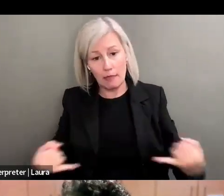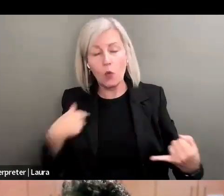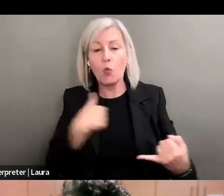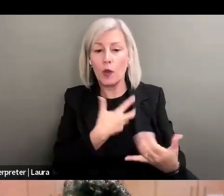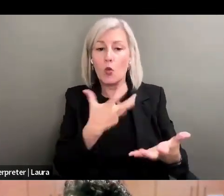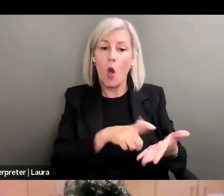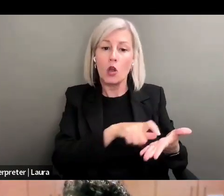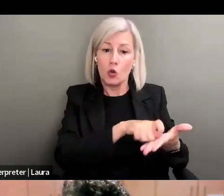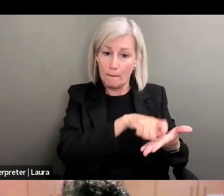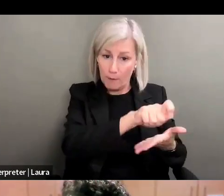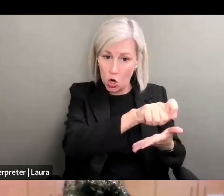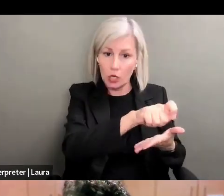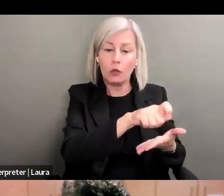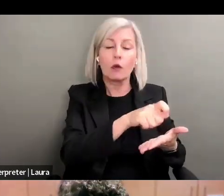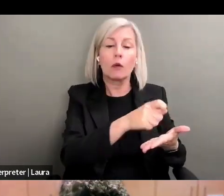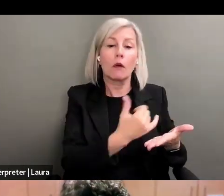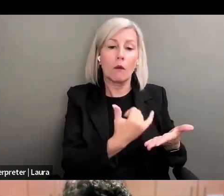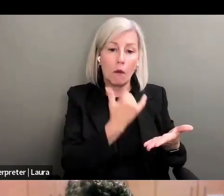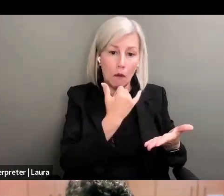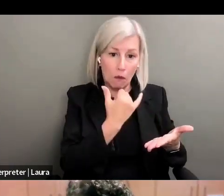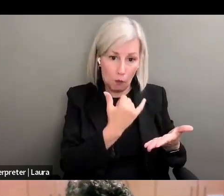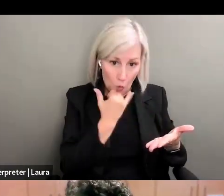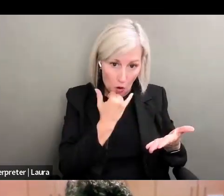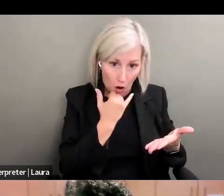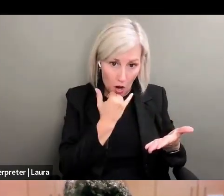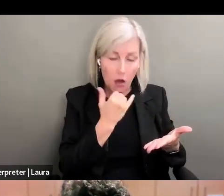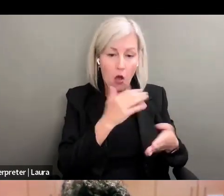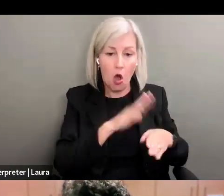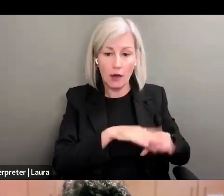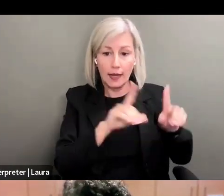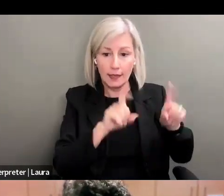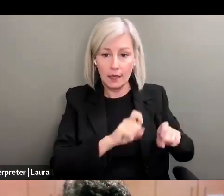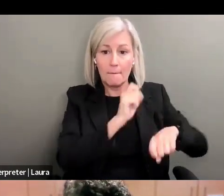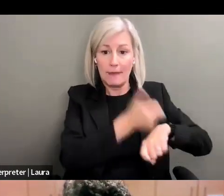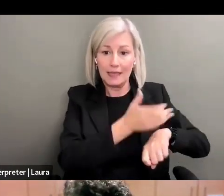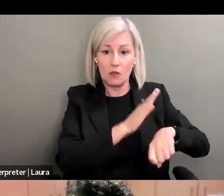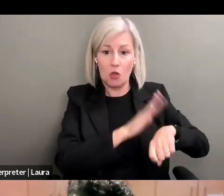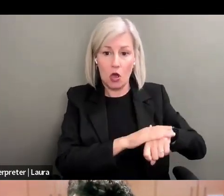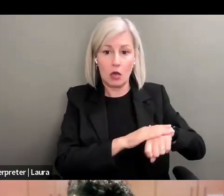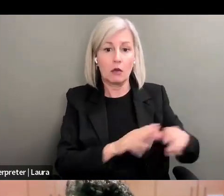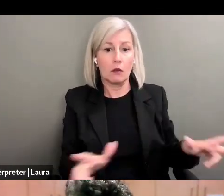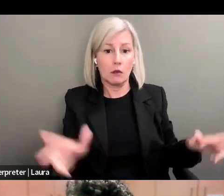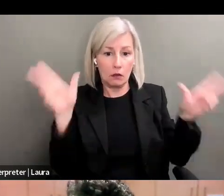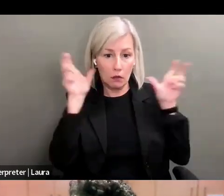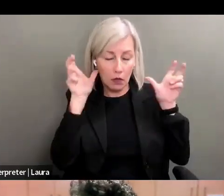articulation errors incorrect on a test based on audiology because their lack of